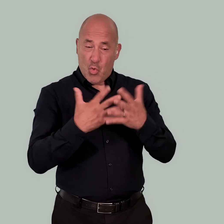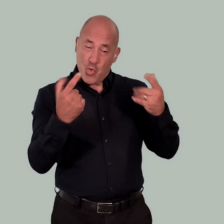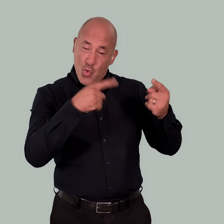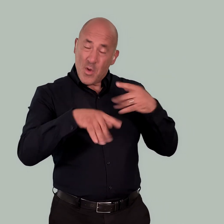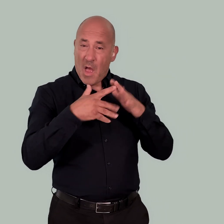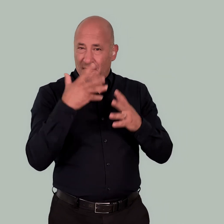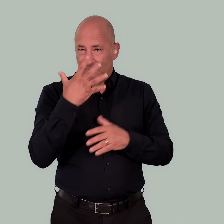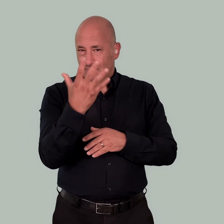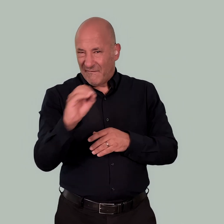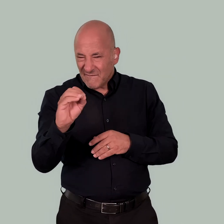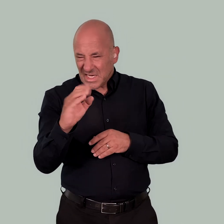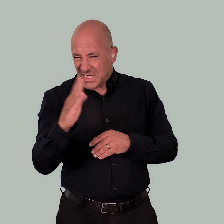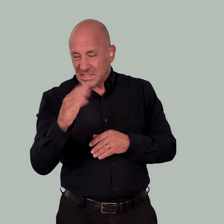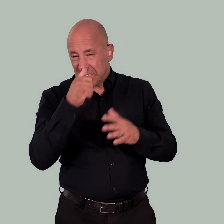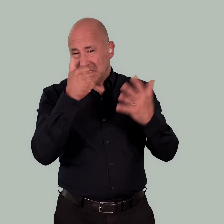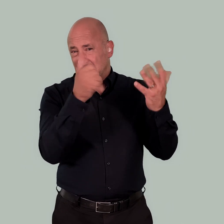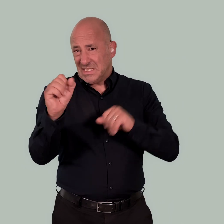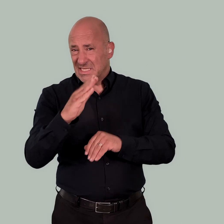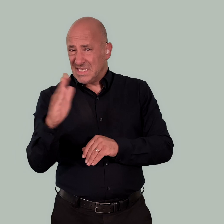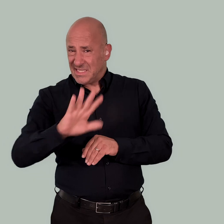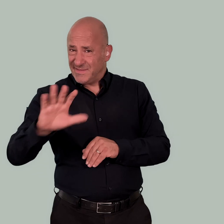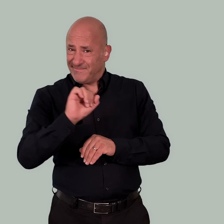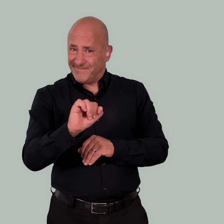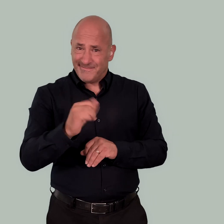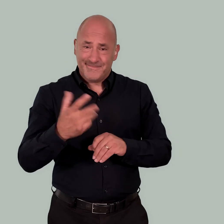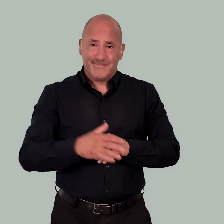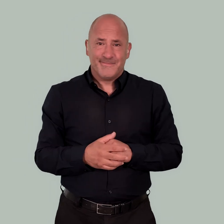are now in their late fifties and early sixties.